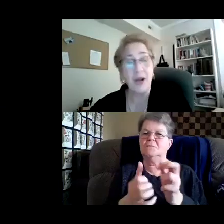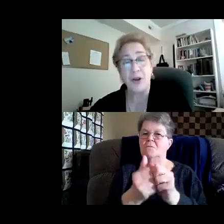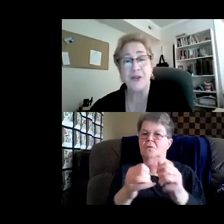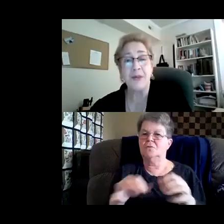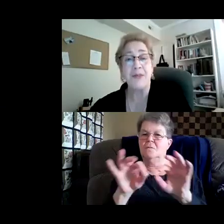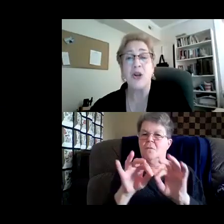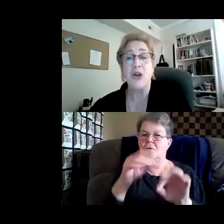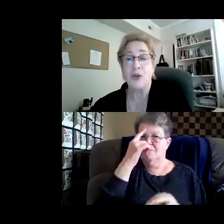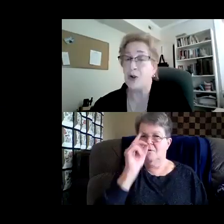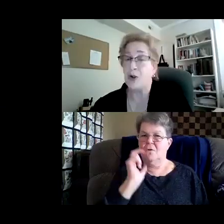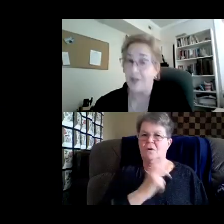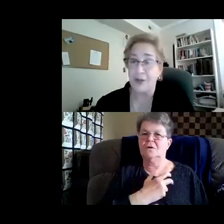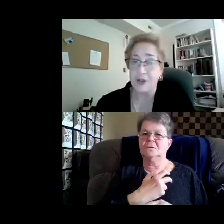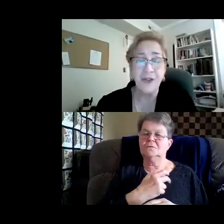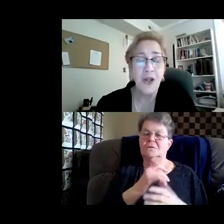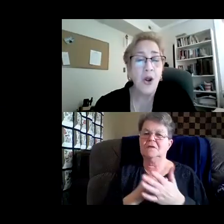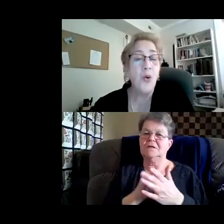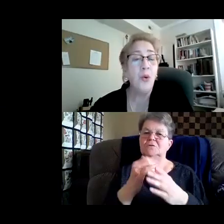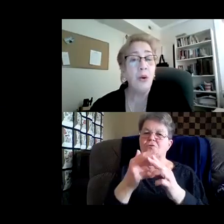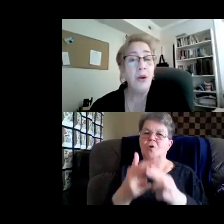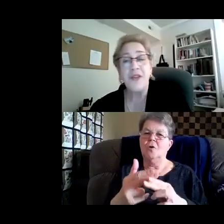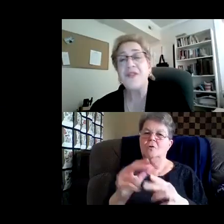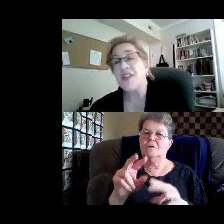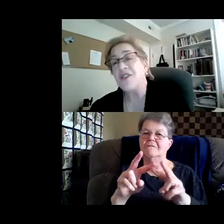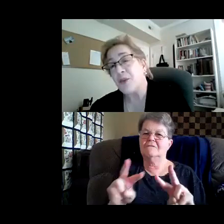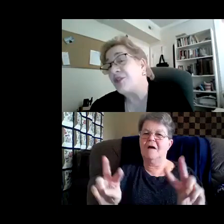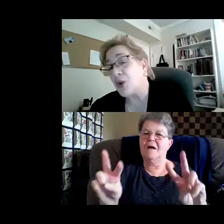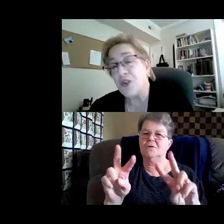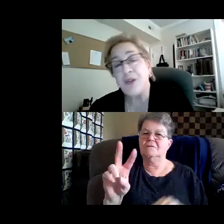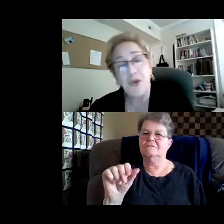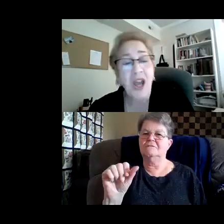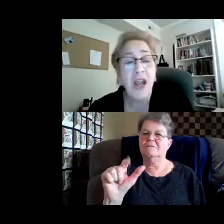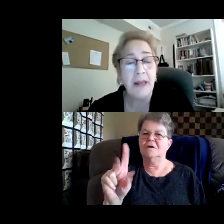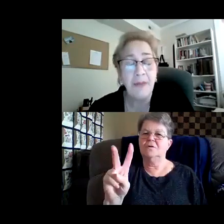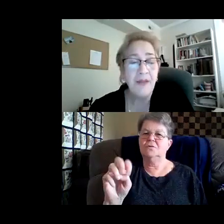that also might be called our values, or the things that we learned over time